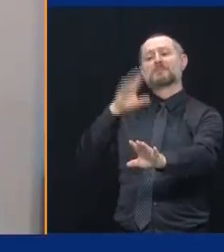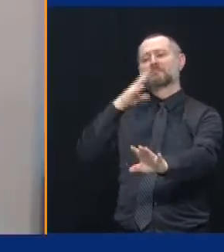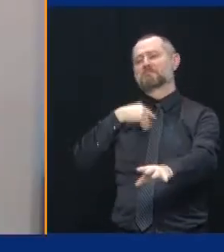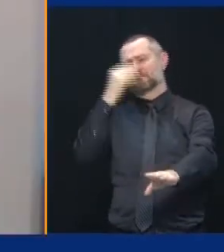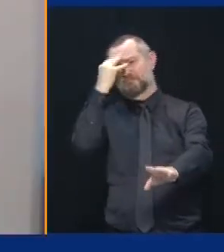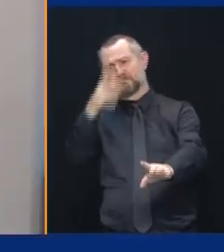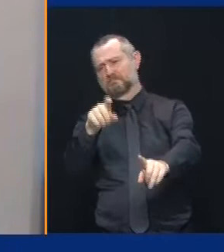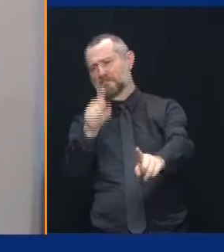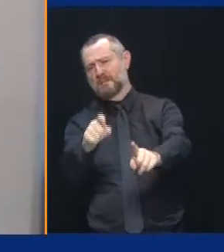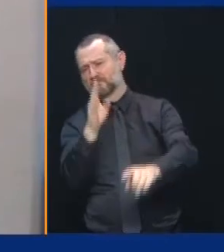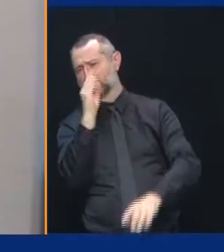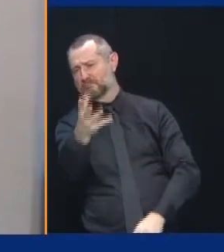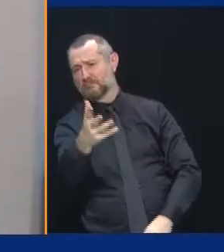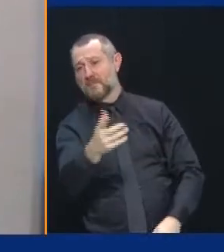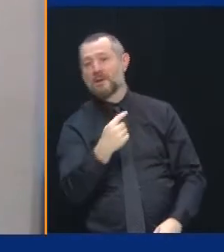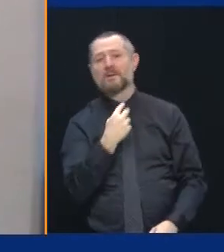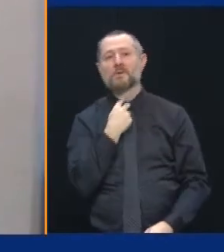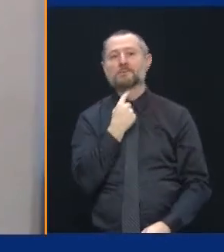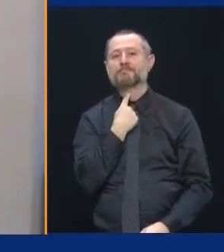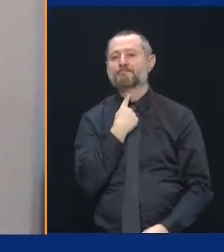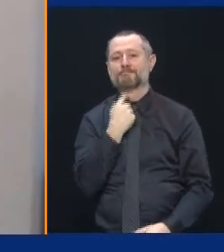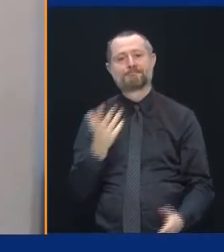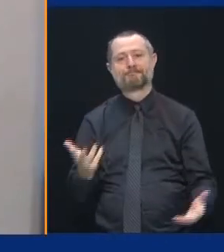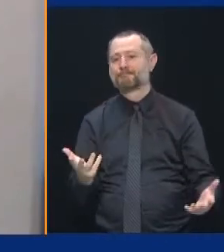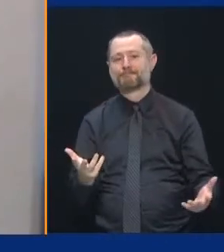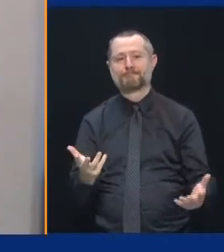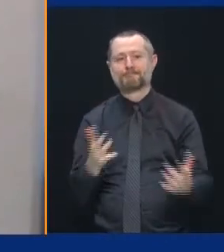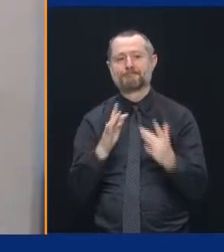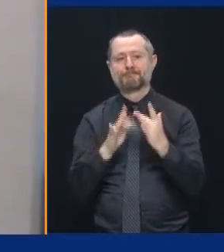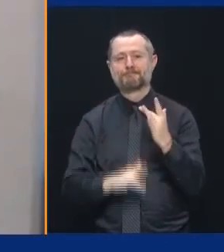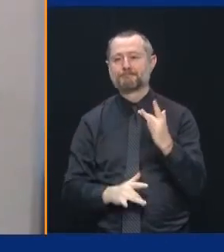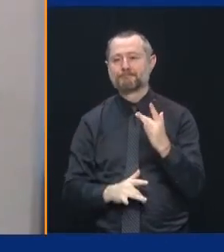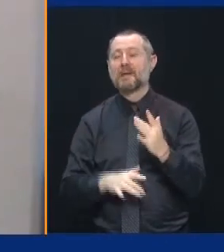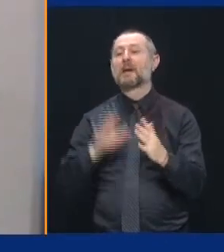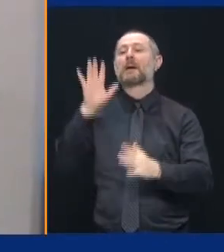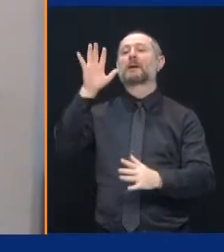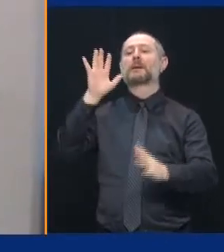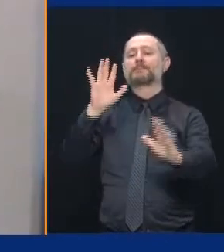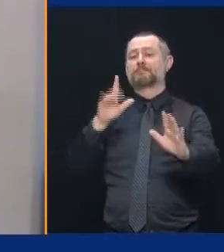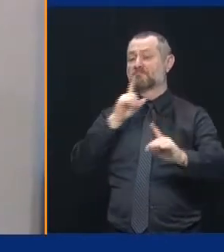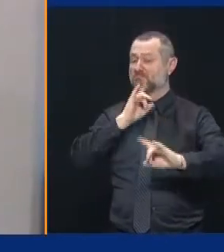MY GOOD FRIENDS AND PARTNERS IN CIVIL RIGHTS, DEREK JOHNSON. I HAVE TO SAY THIS, GOVERNOR.